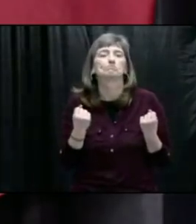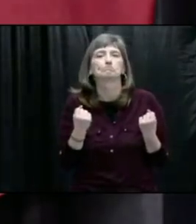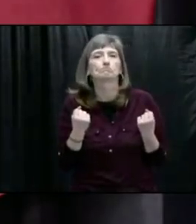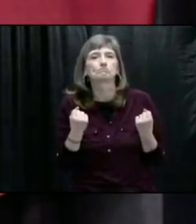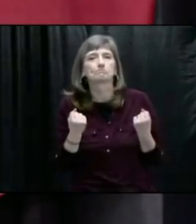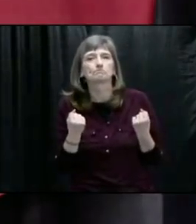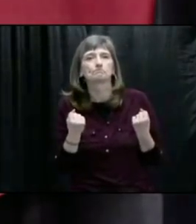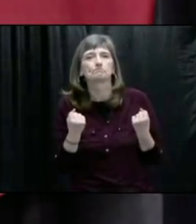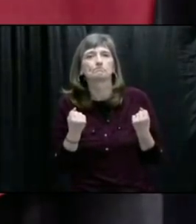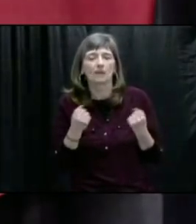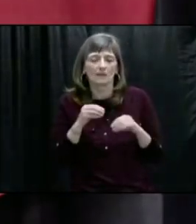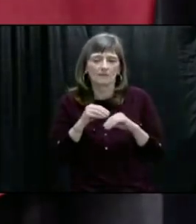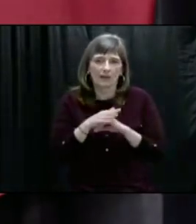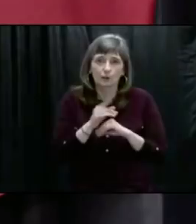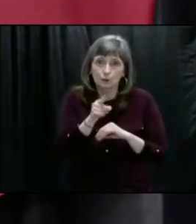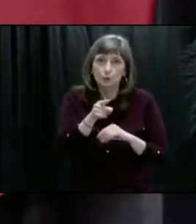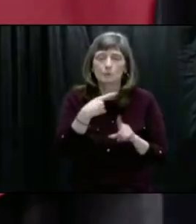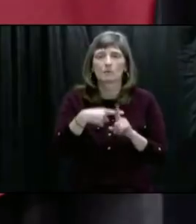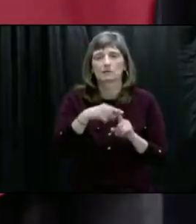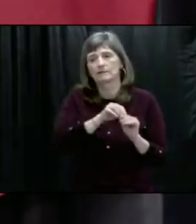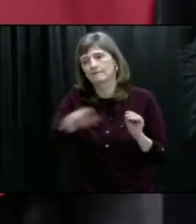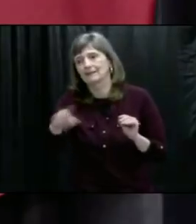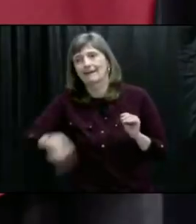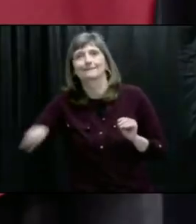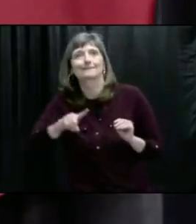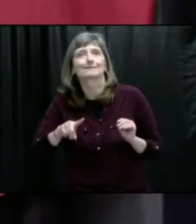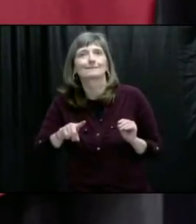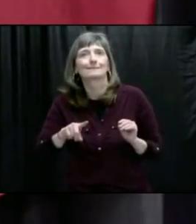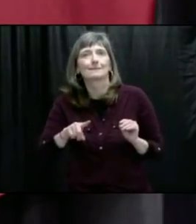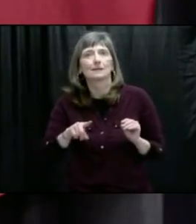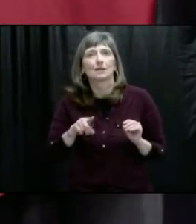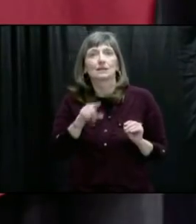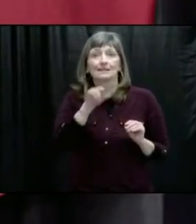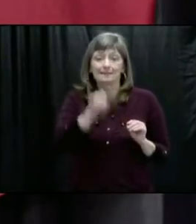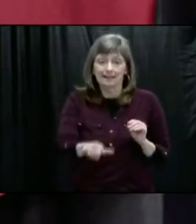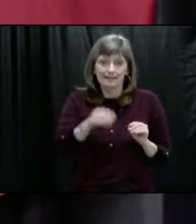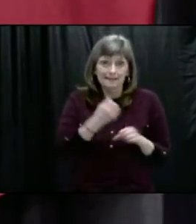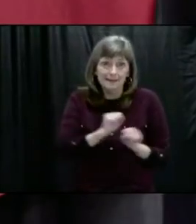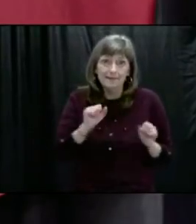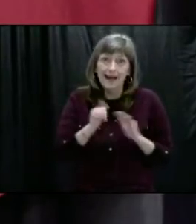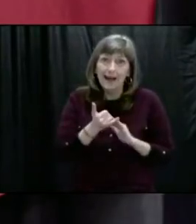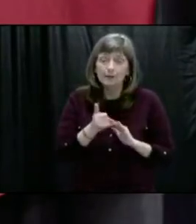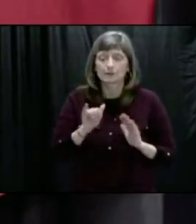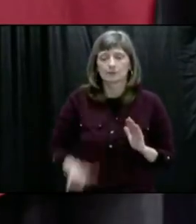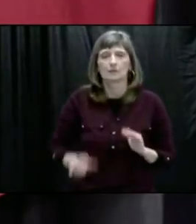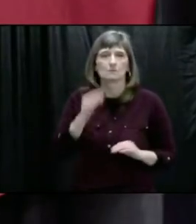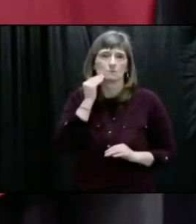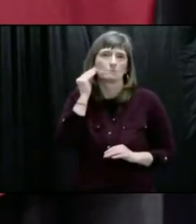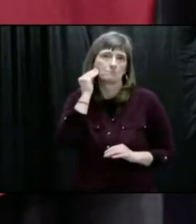OF US NOT JUST YOU.